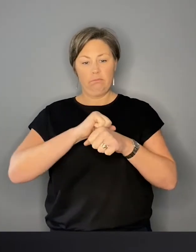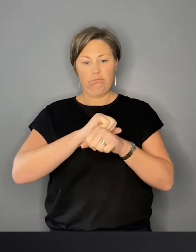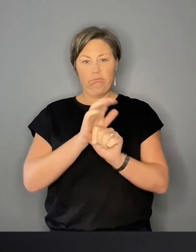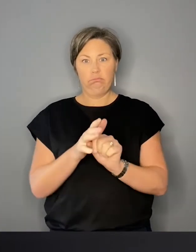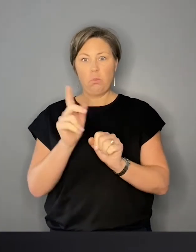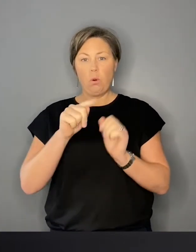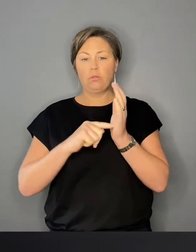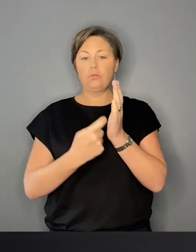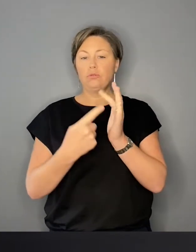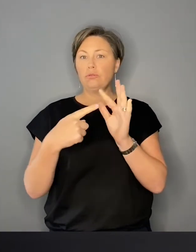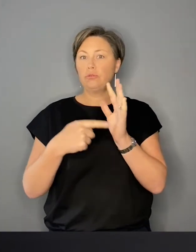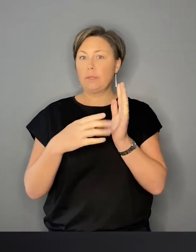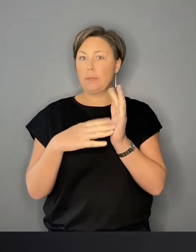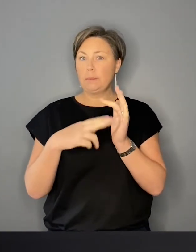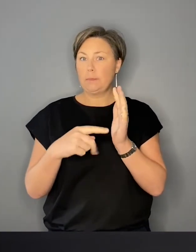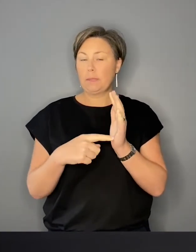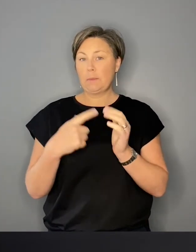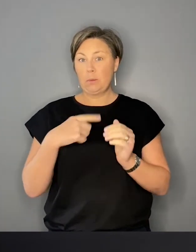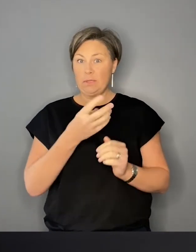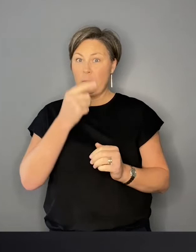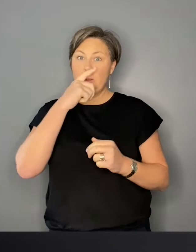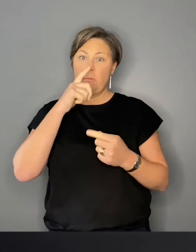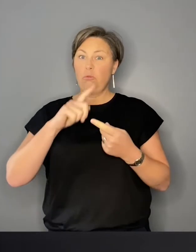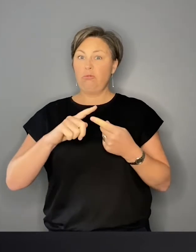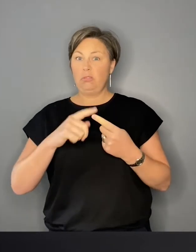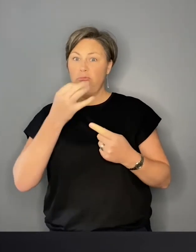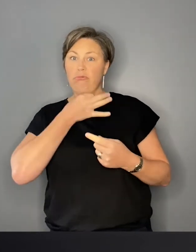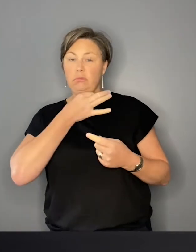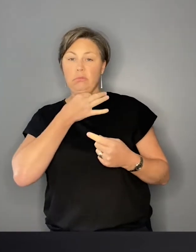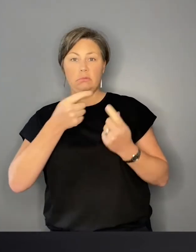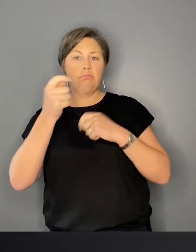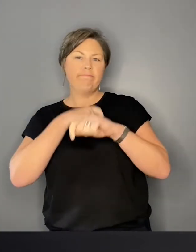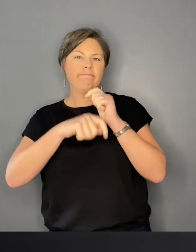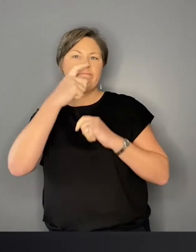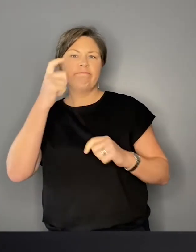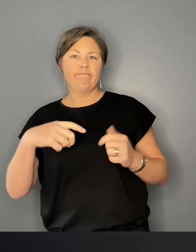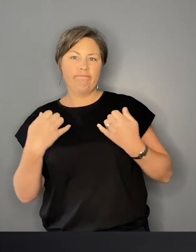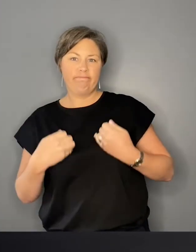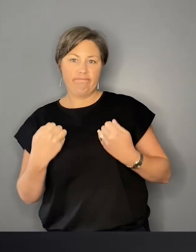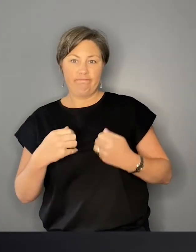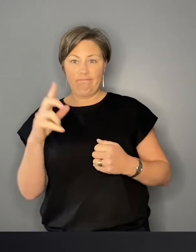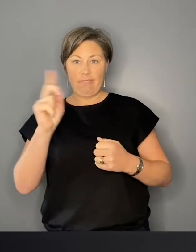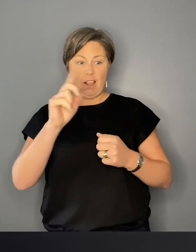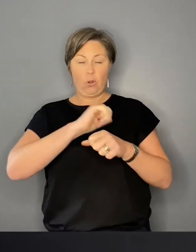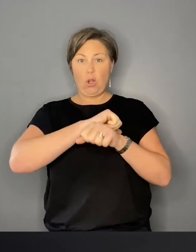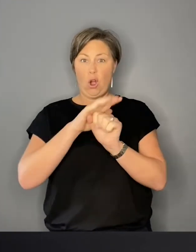and what you need to know if you're in a high-risk group for developing severe illness. As we move through the third year, yeah, third year,